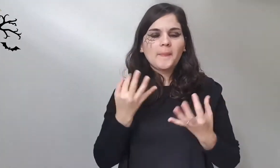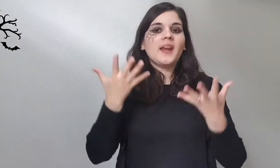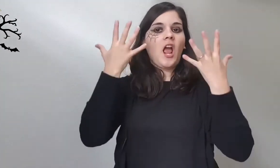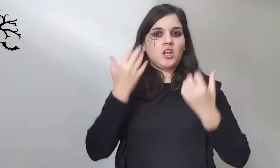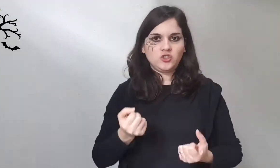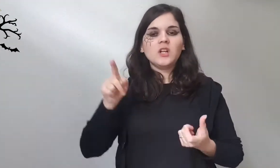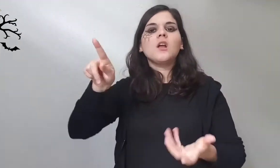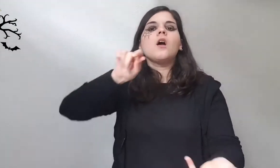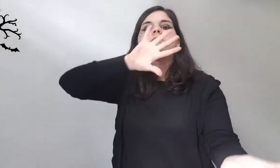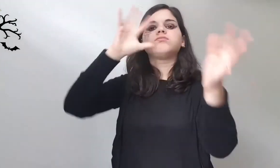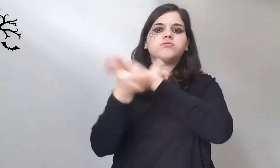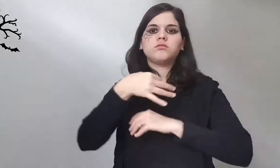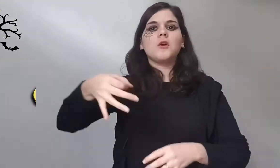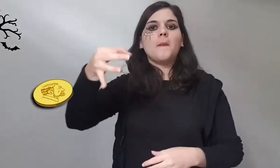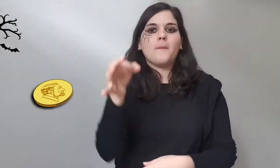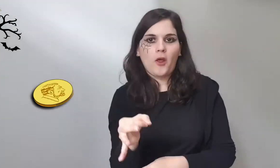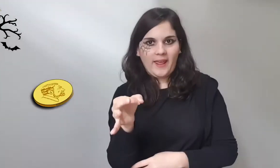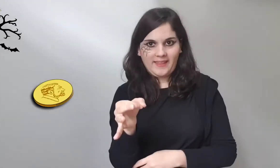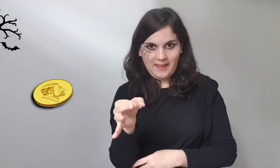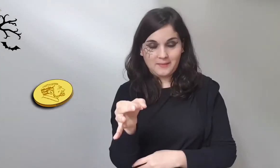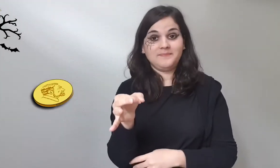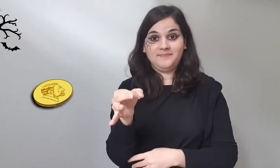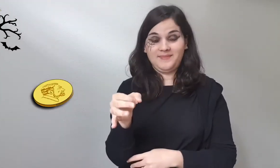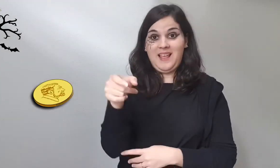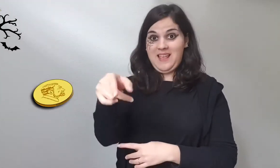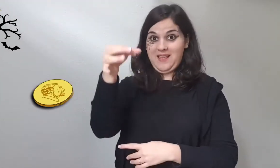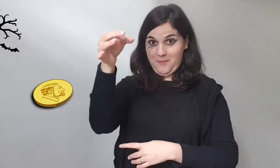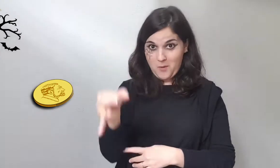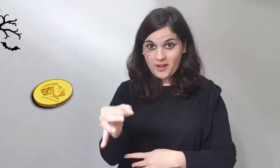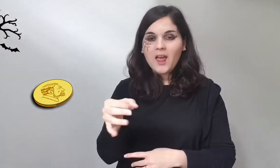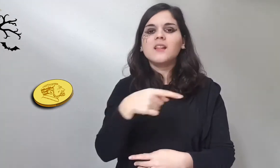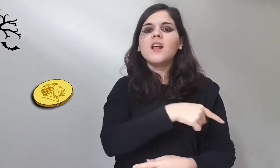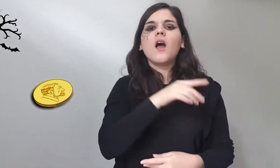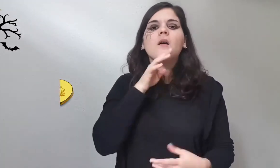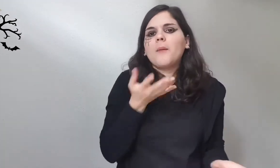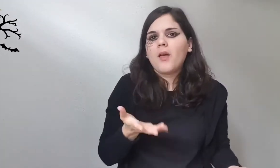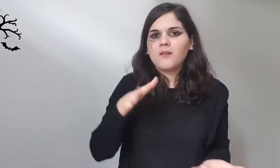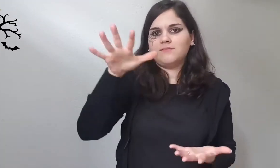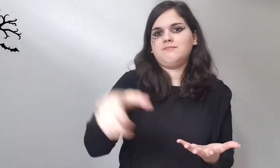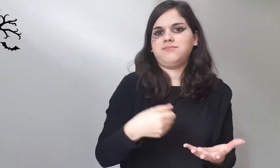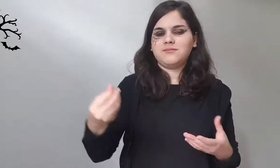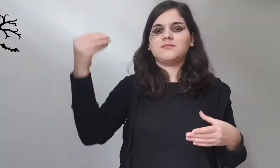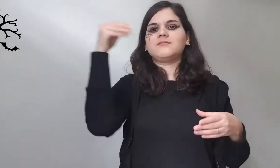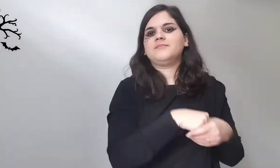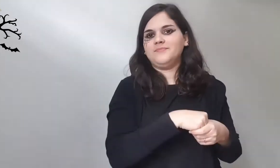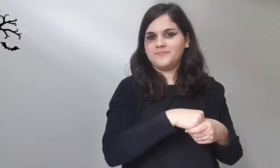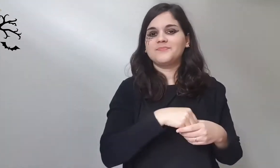The devil agreed and turned into coin, but Jack took him